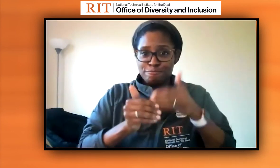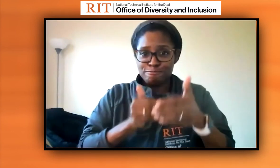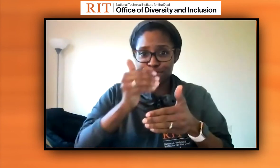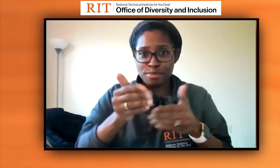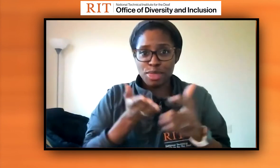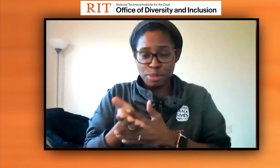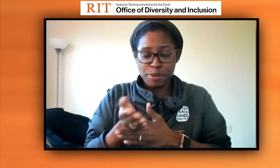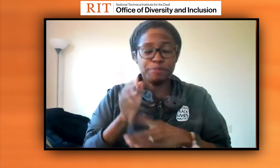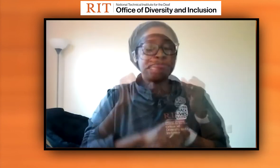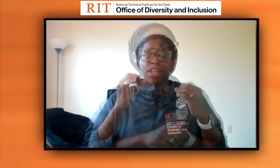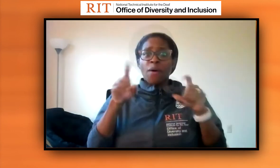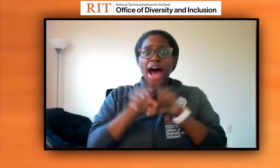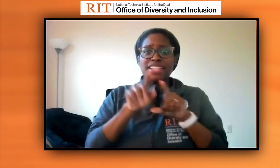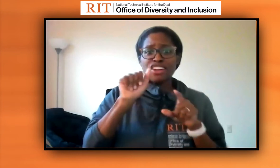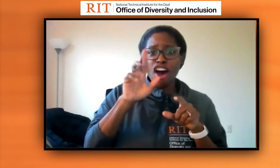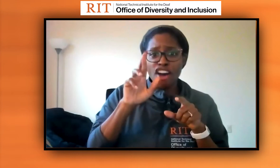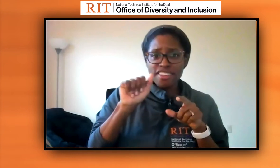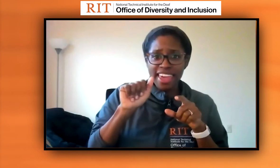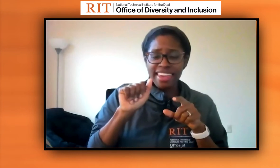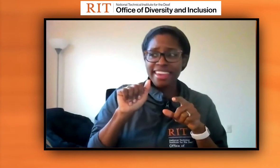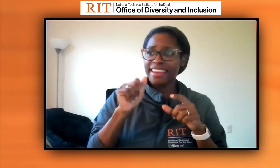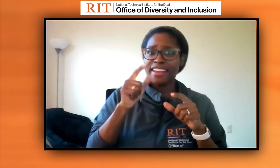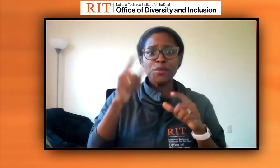I'm here to talk to you a little bit about that today.